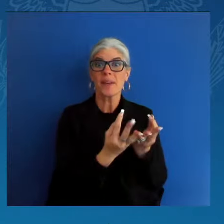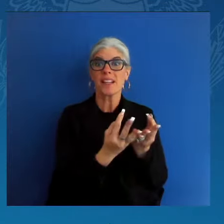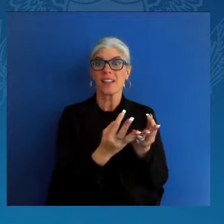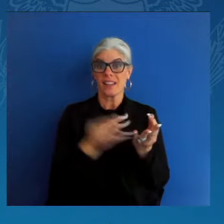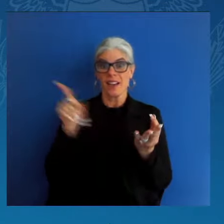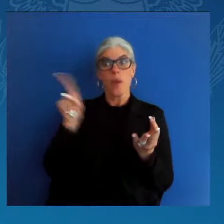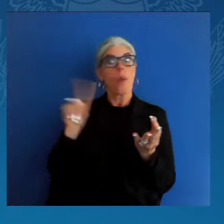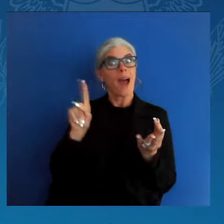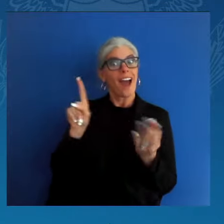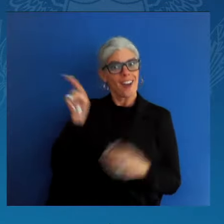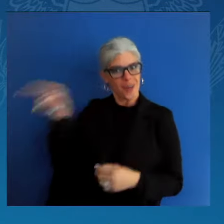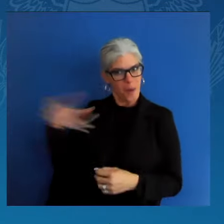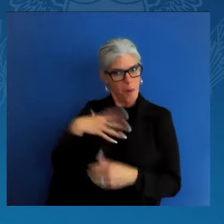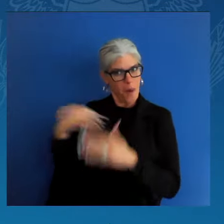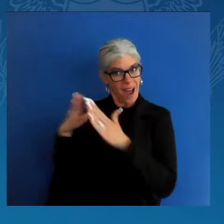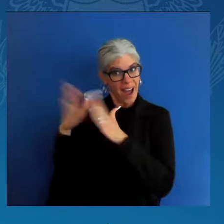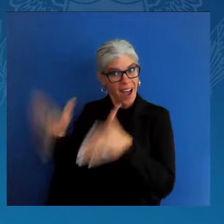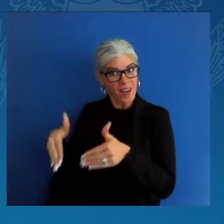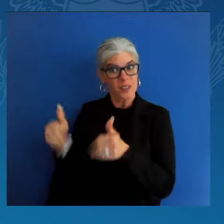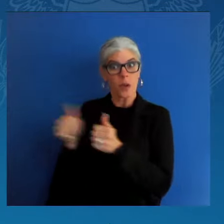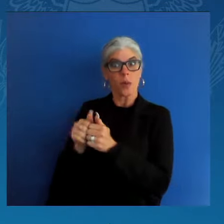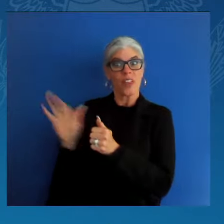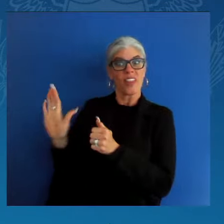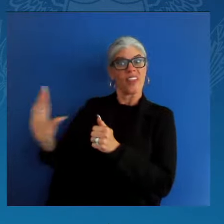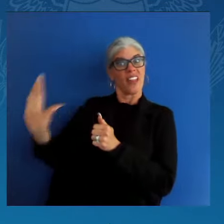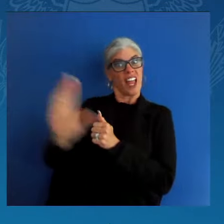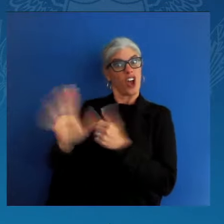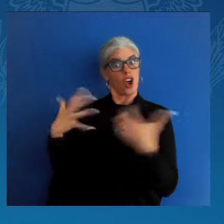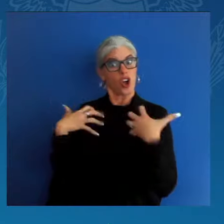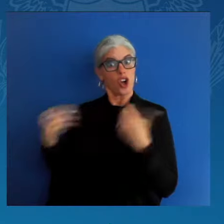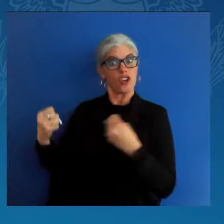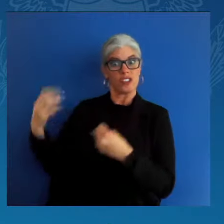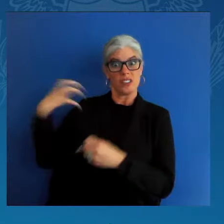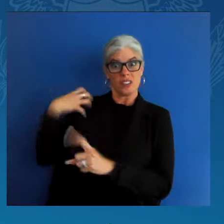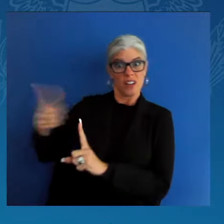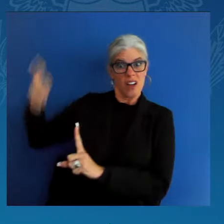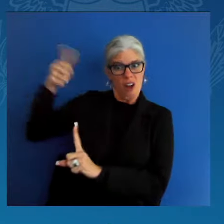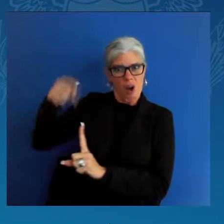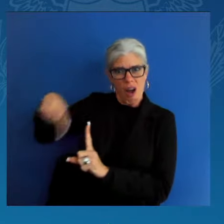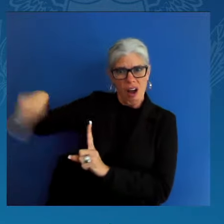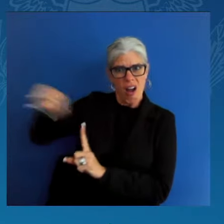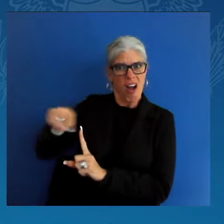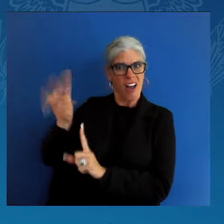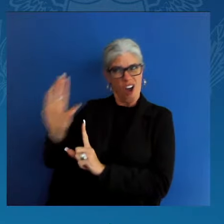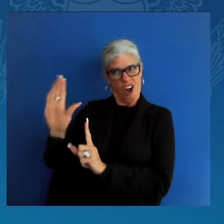and your determination and incredible skill, you and all the Artemis astronauts